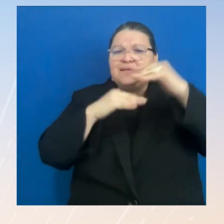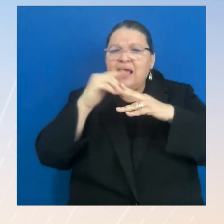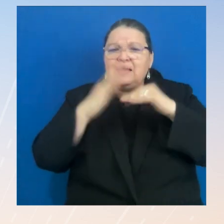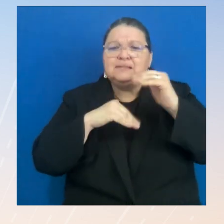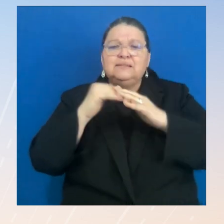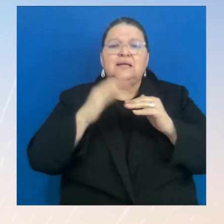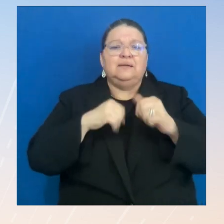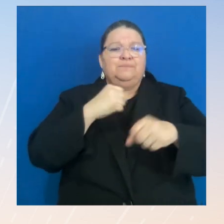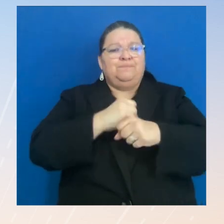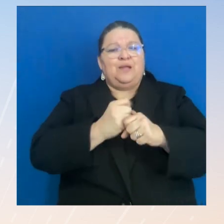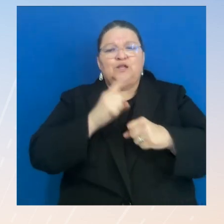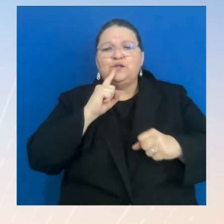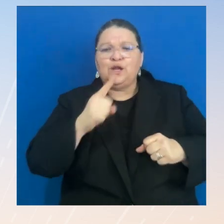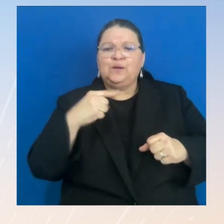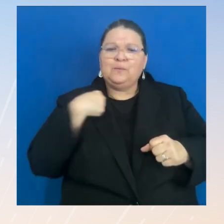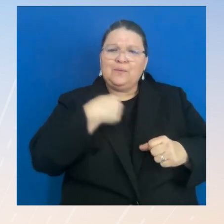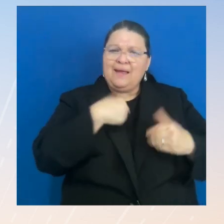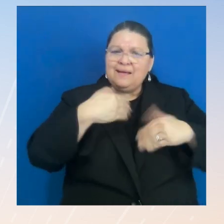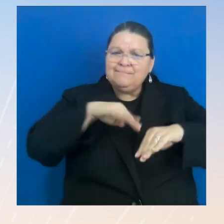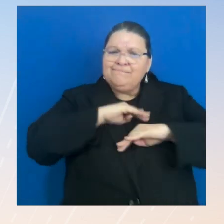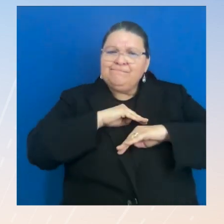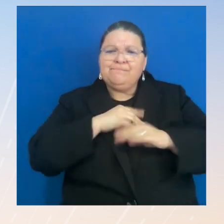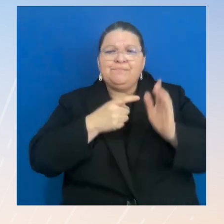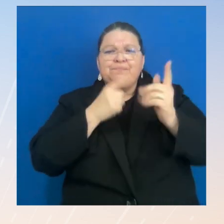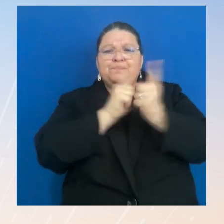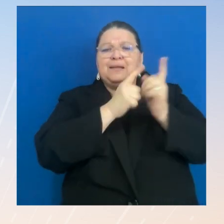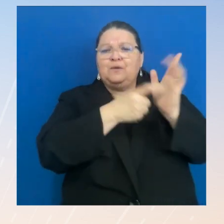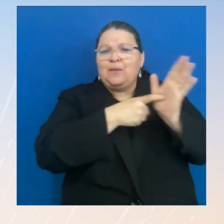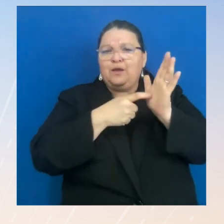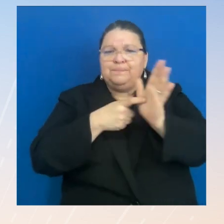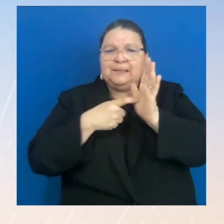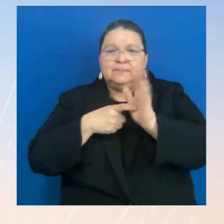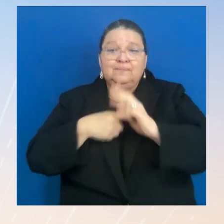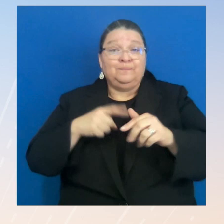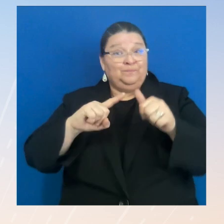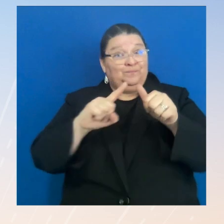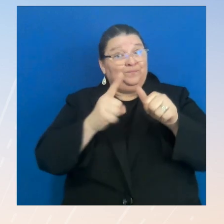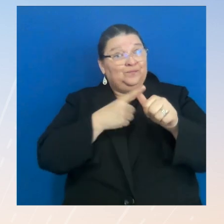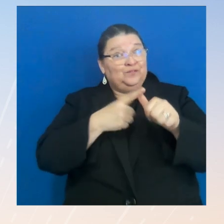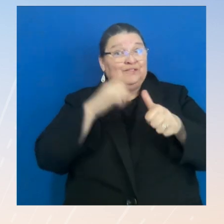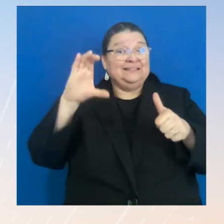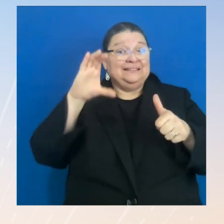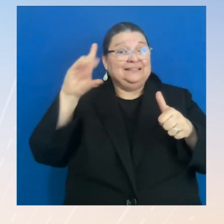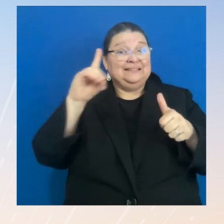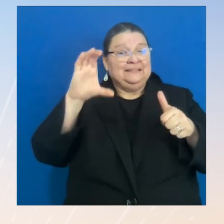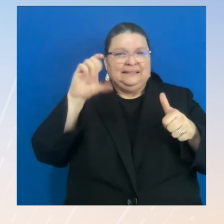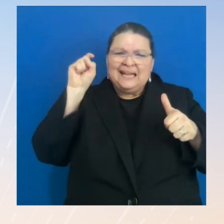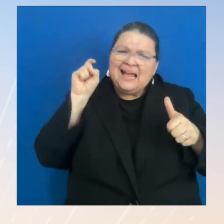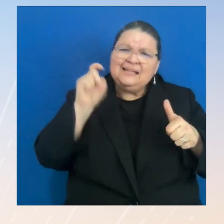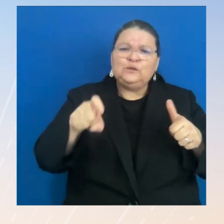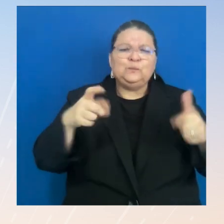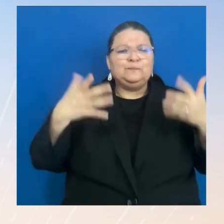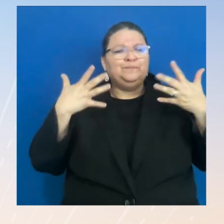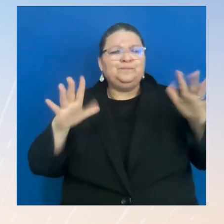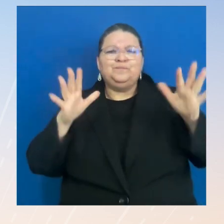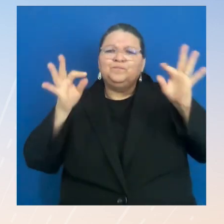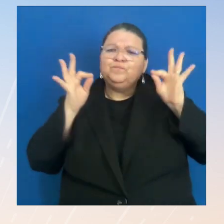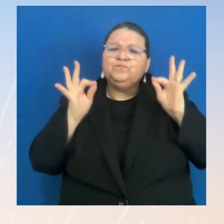But the first step would really be CDC making a decision about ending it for other populations. Go ahead. The Press: Thanks, Jen. Two topics.